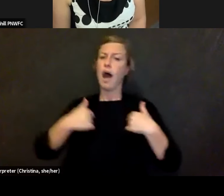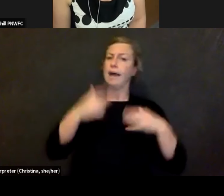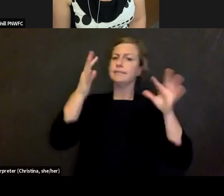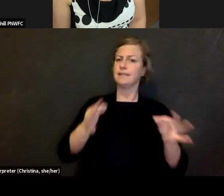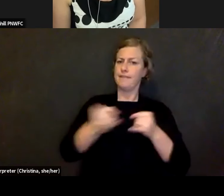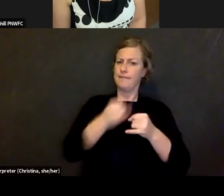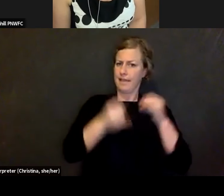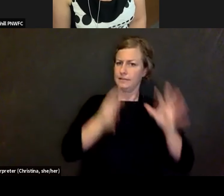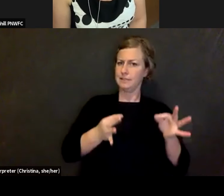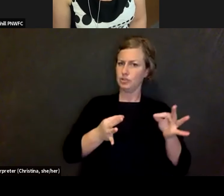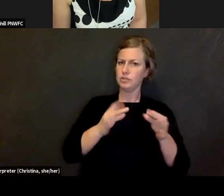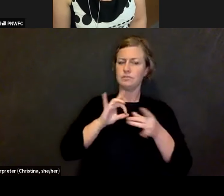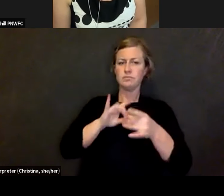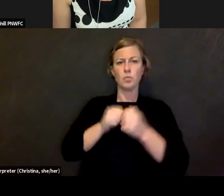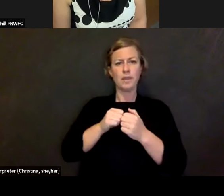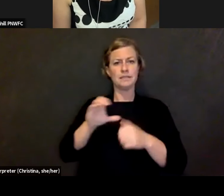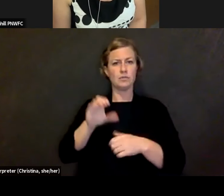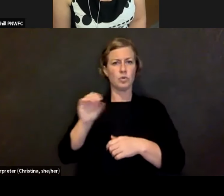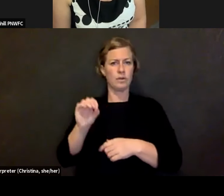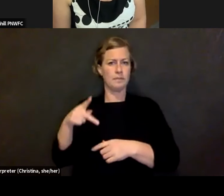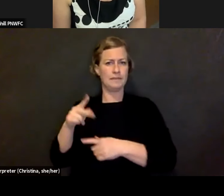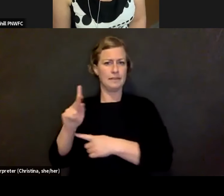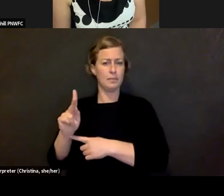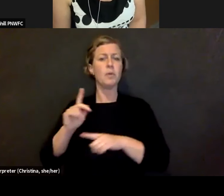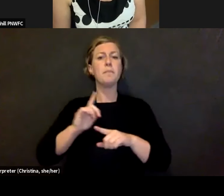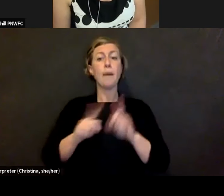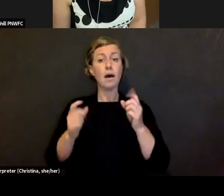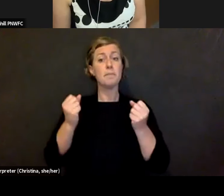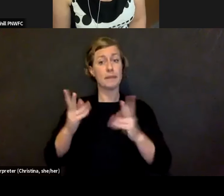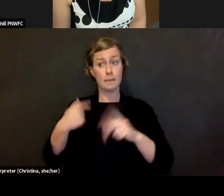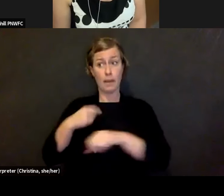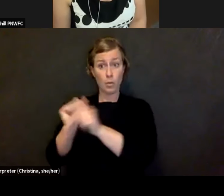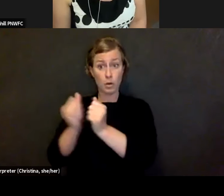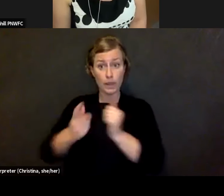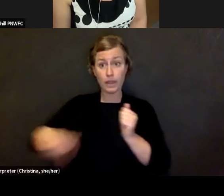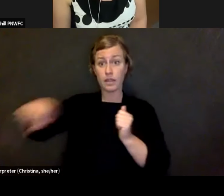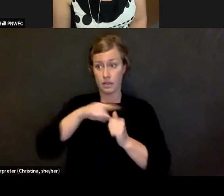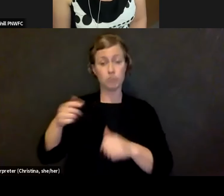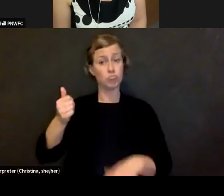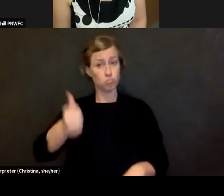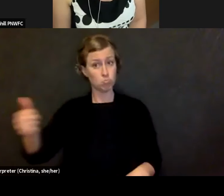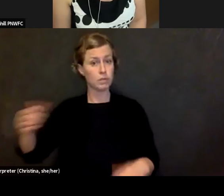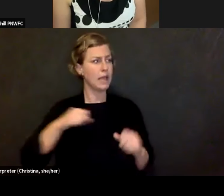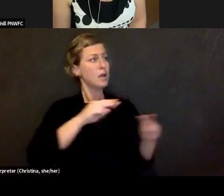the one that -- I'm the one that ends up making the final choices on what ends up going through our team and goes through